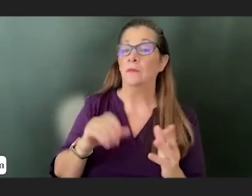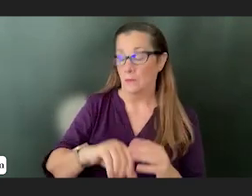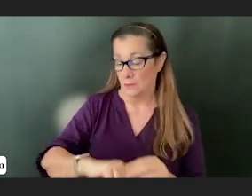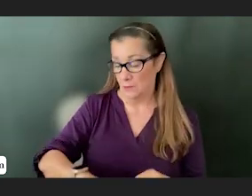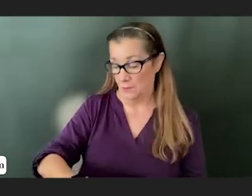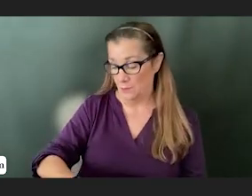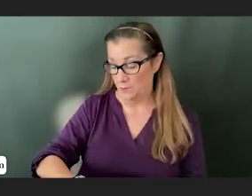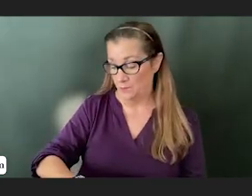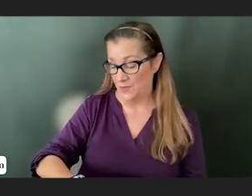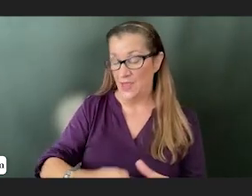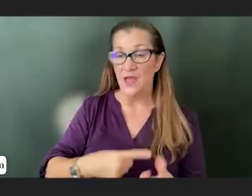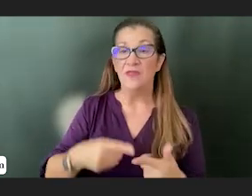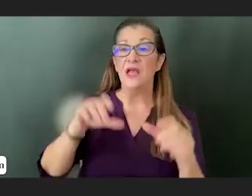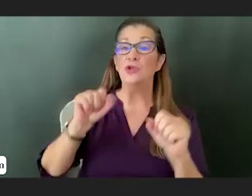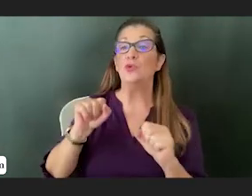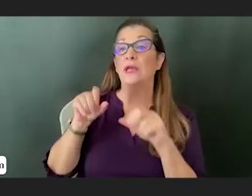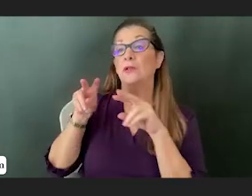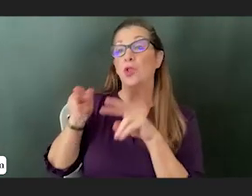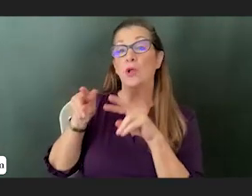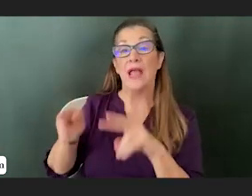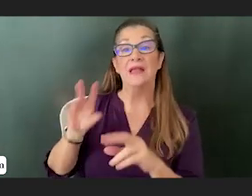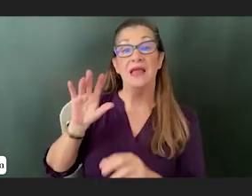Then you can look at is that alt text,